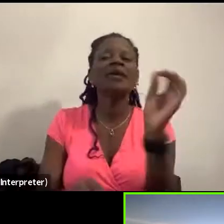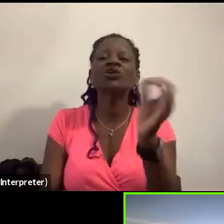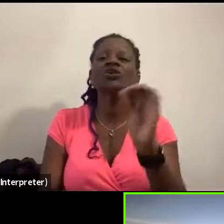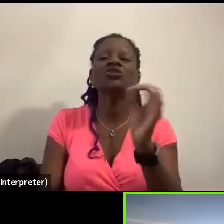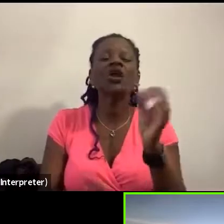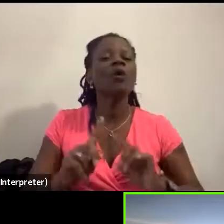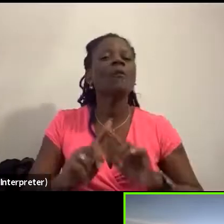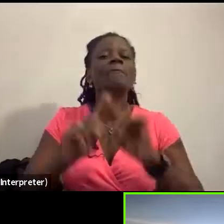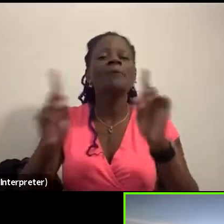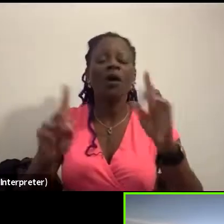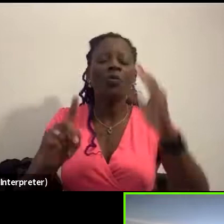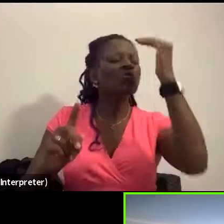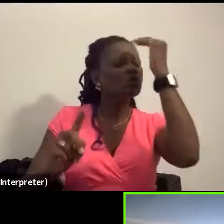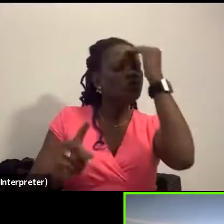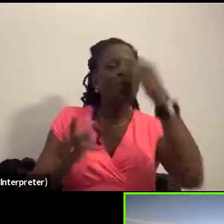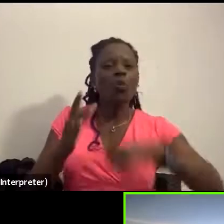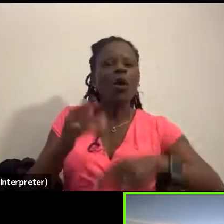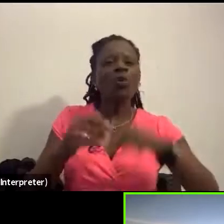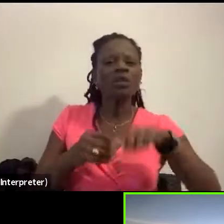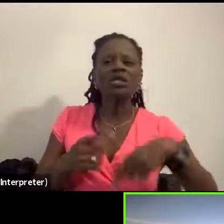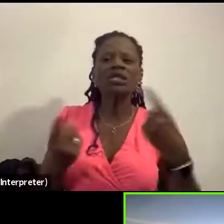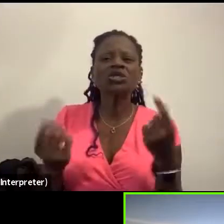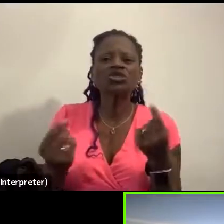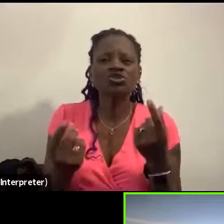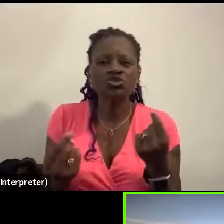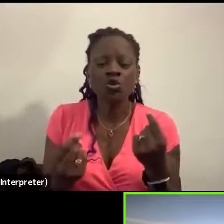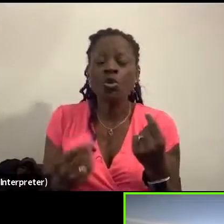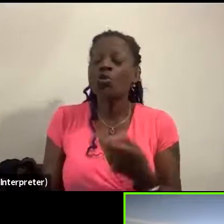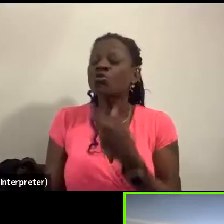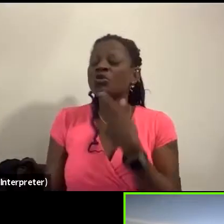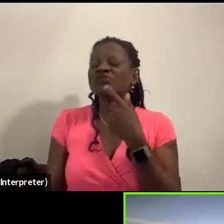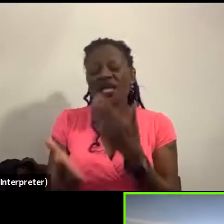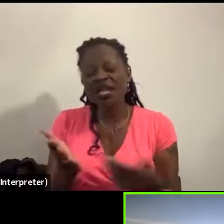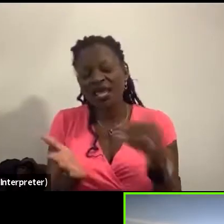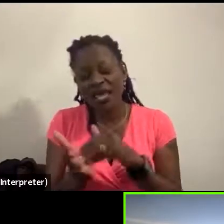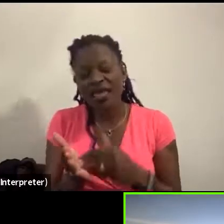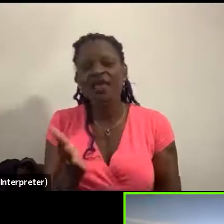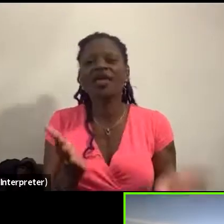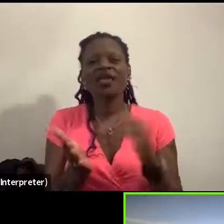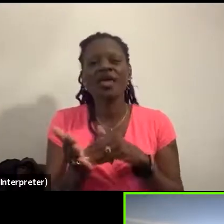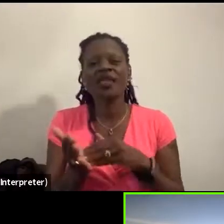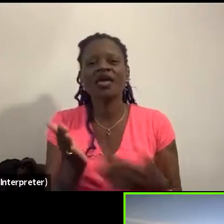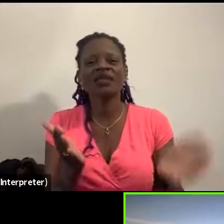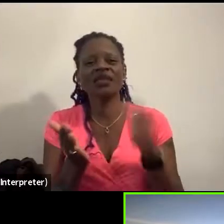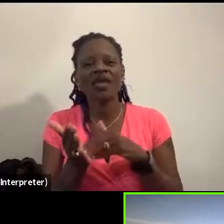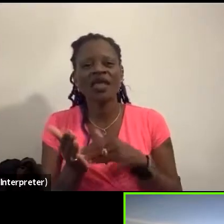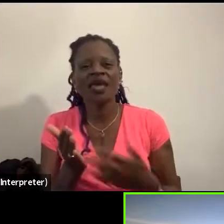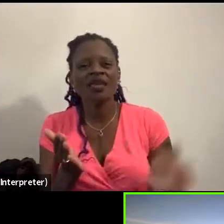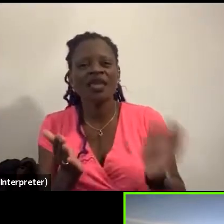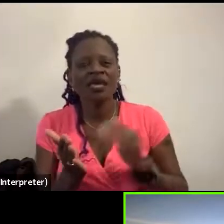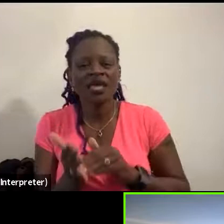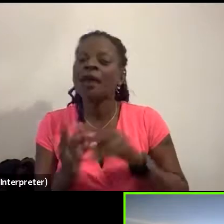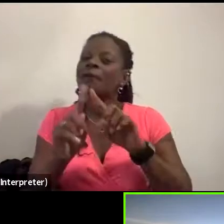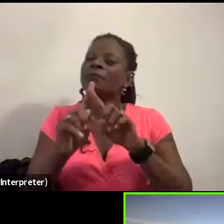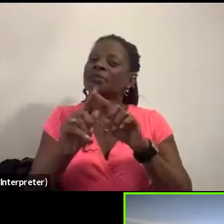We've said it again and again more than a dozen times. Continue to wear those face coverings or masks.